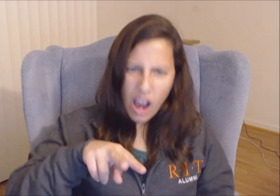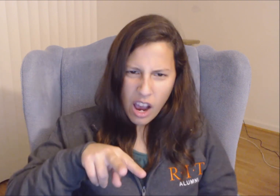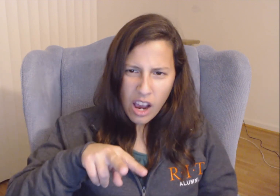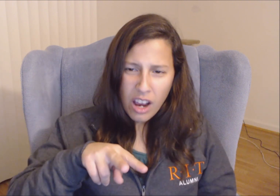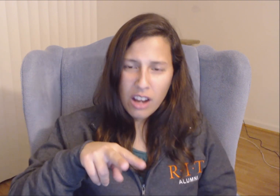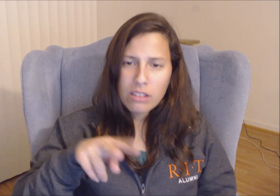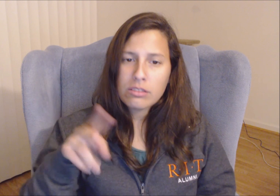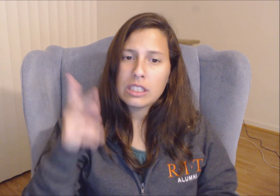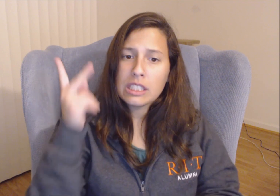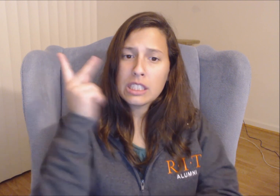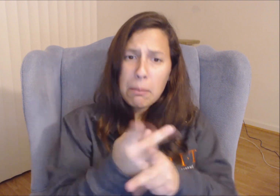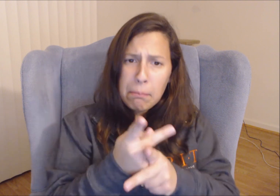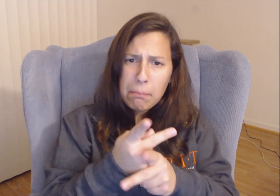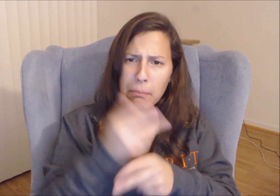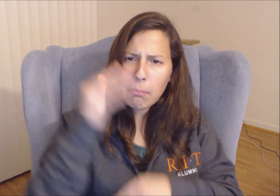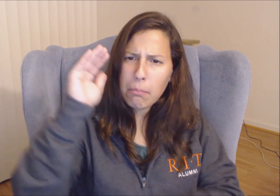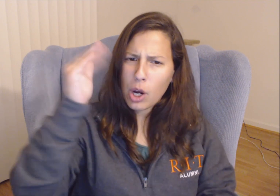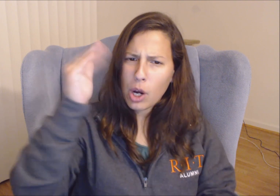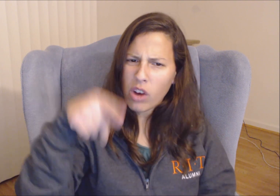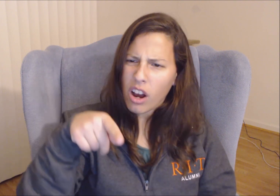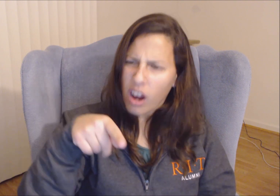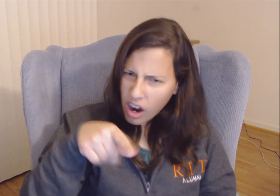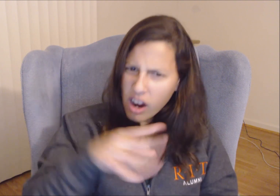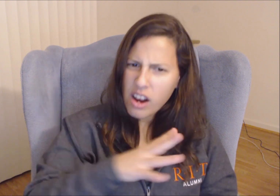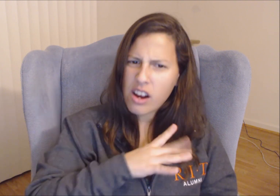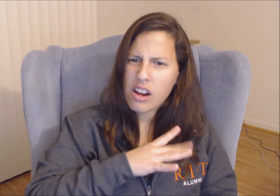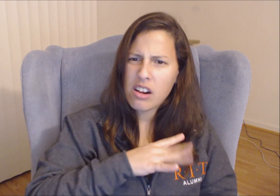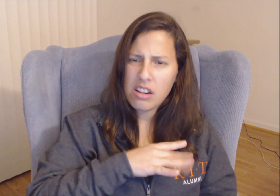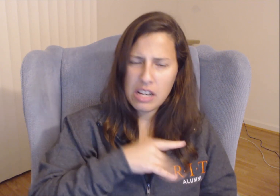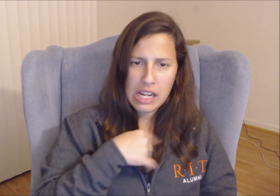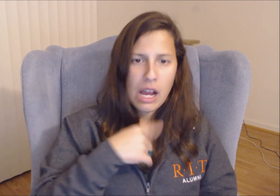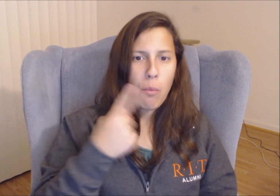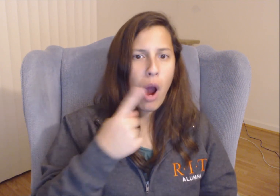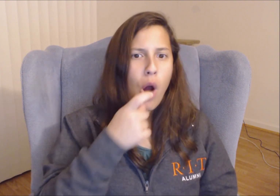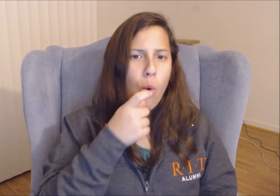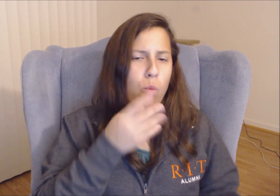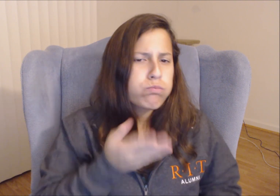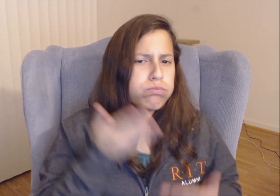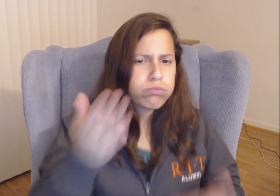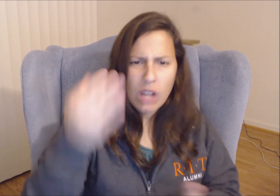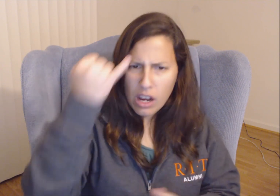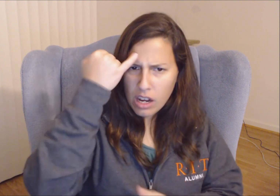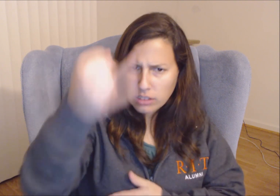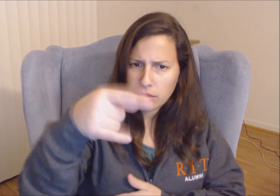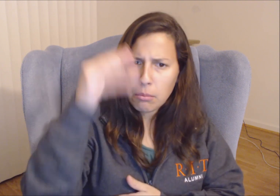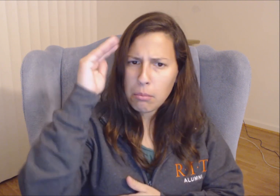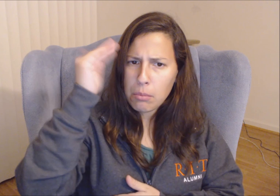The service desk kept the mirror behind the monitors. I was the one who brought up the mirror idea.